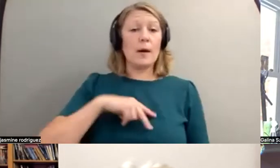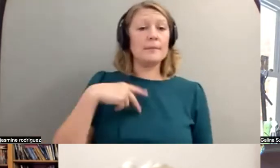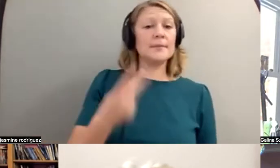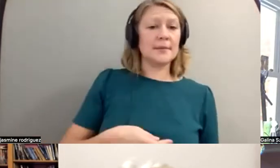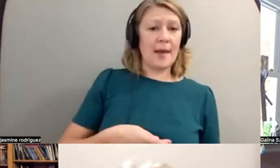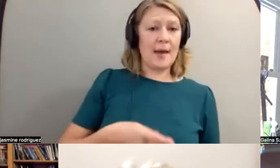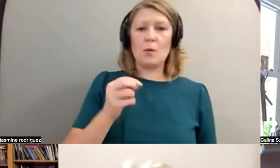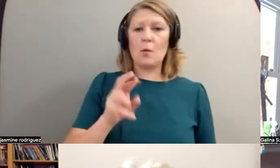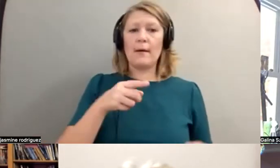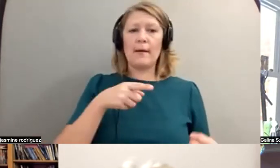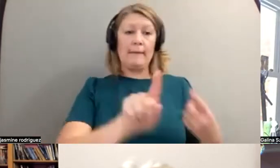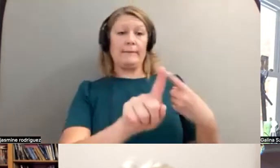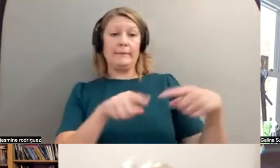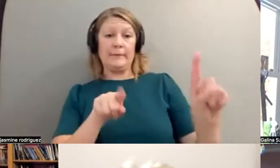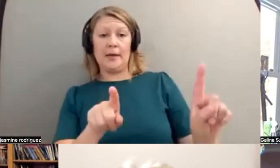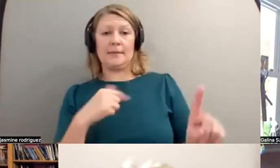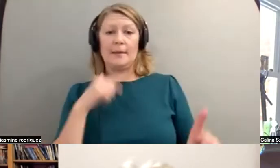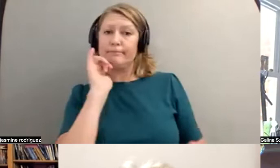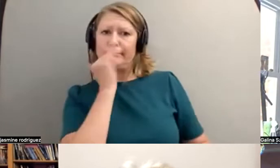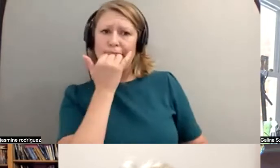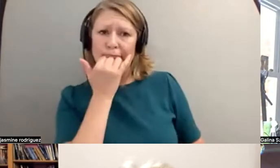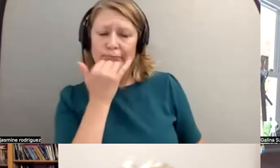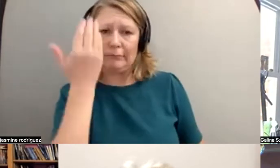Um, so I started to-- at home when I had free time--